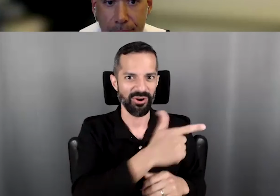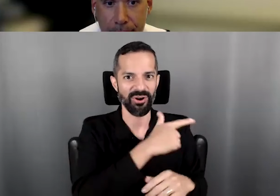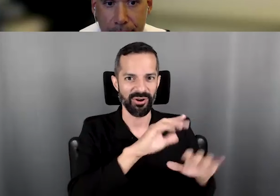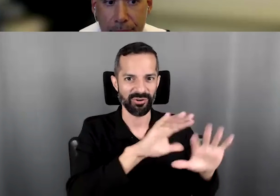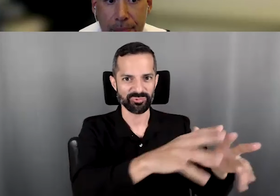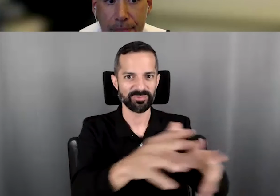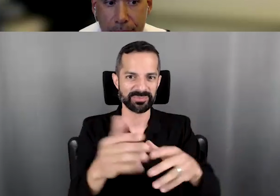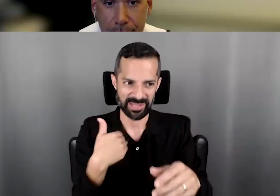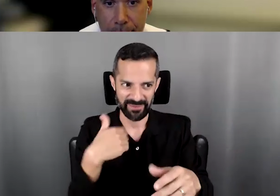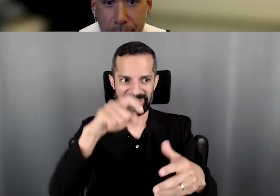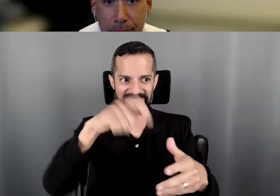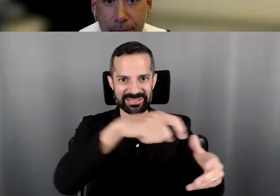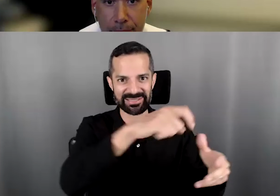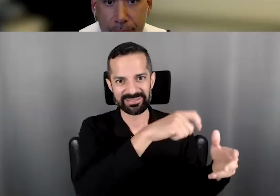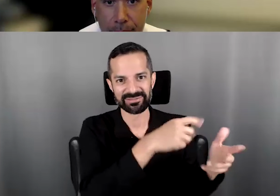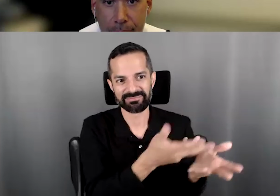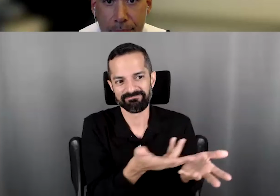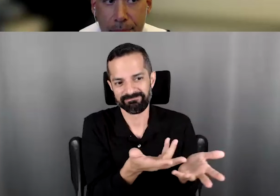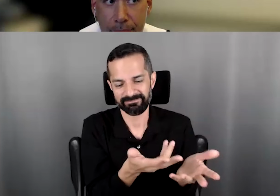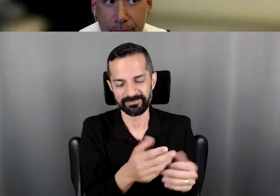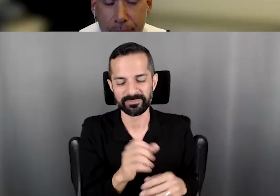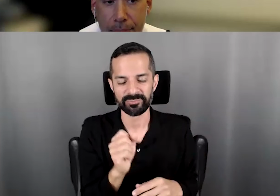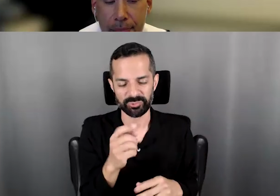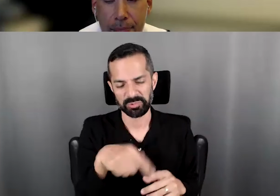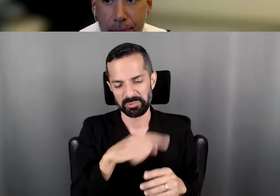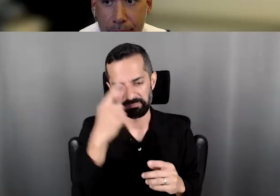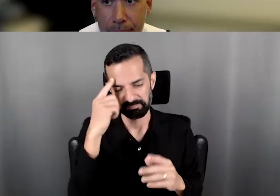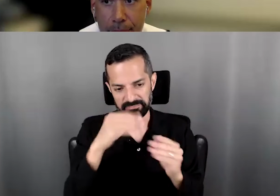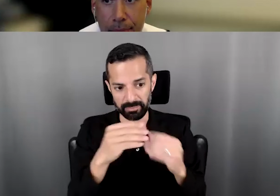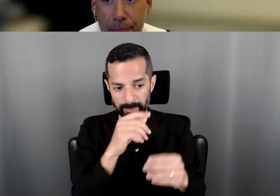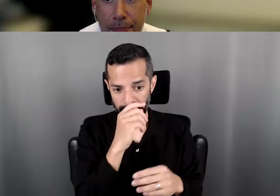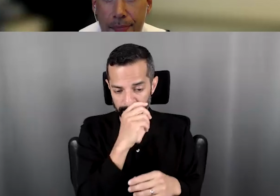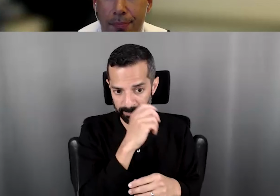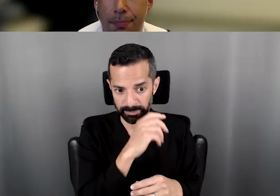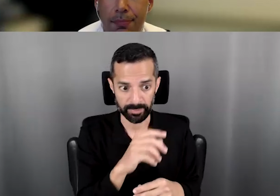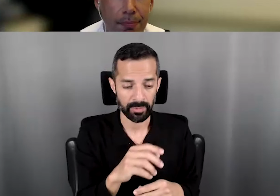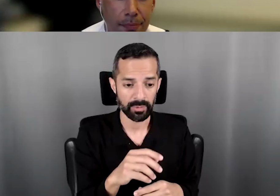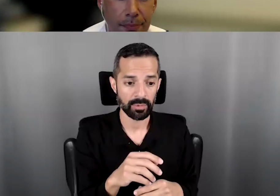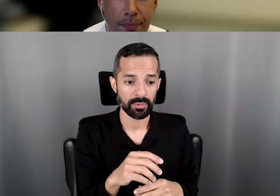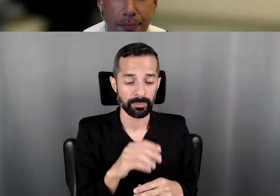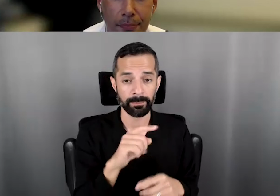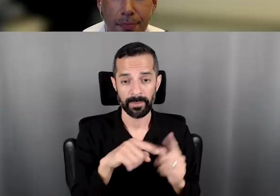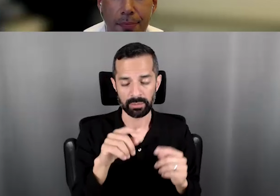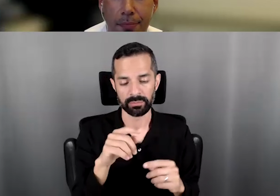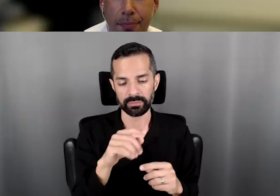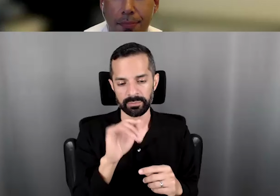So, that's where those will come through. But that is the submit button to answer the short.